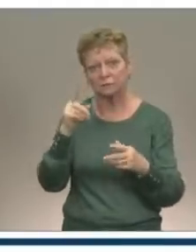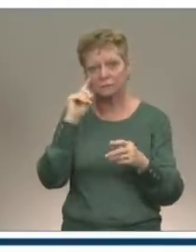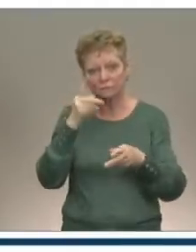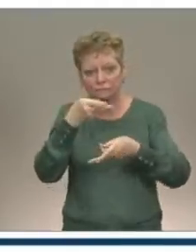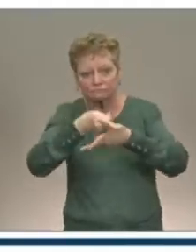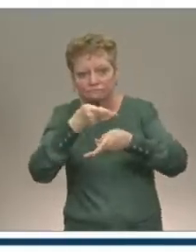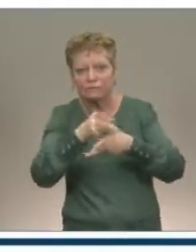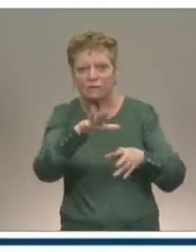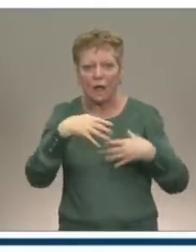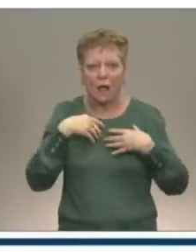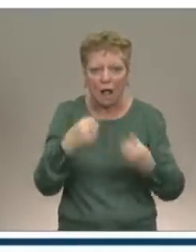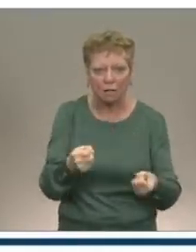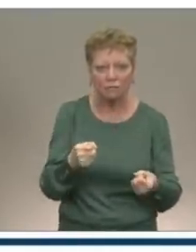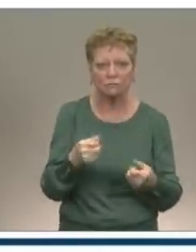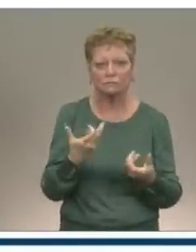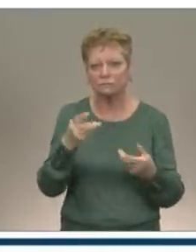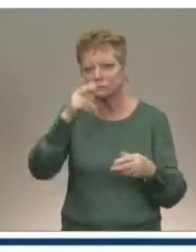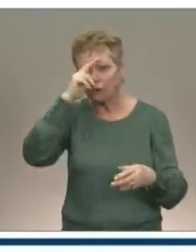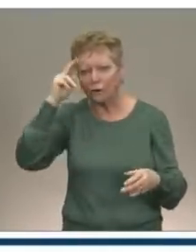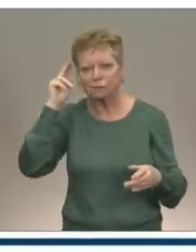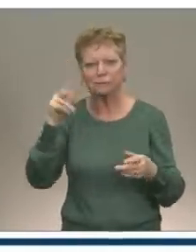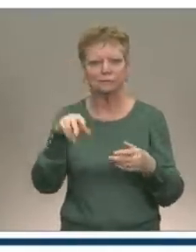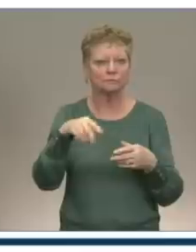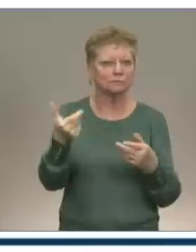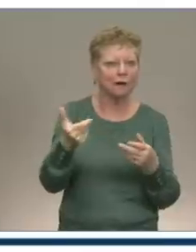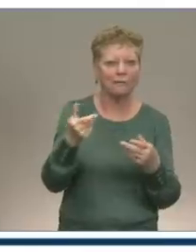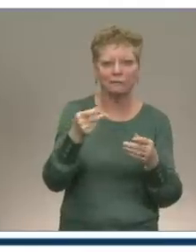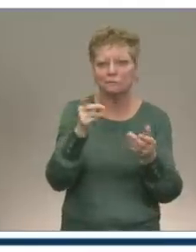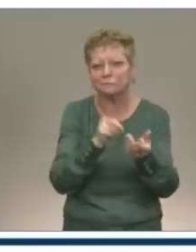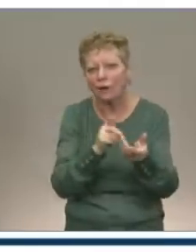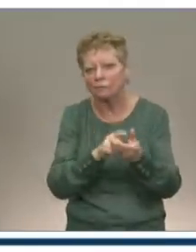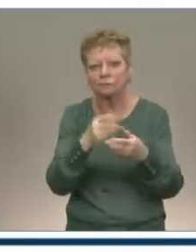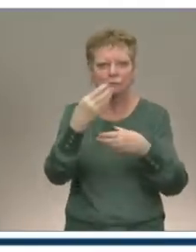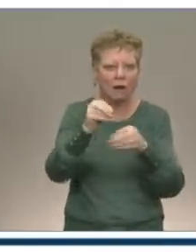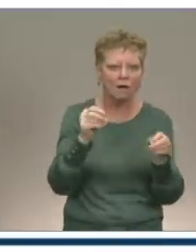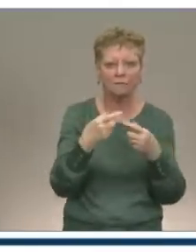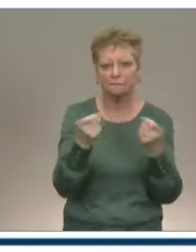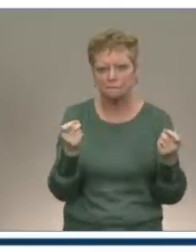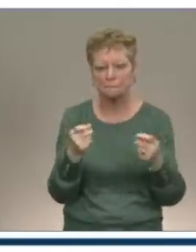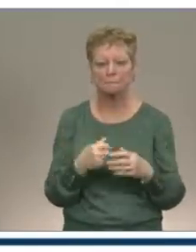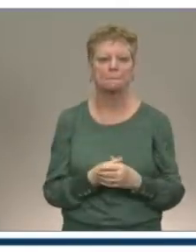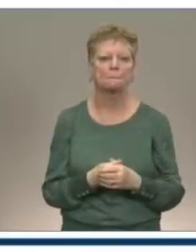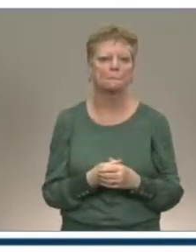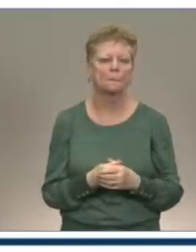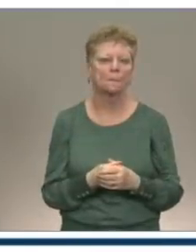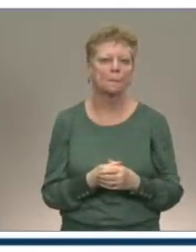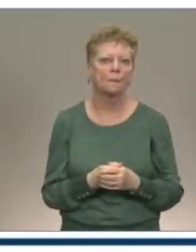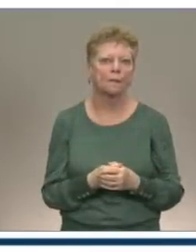our in our hospitals and our other health care facilities um i would flip it around and say